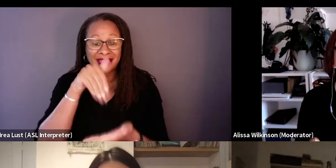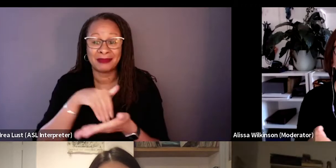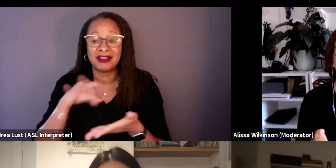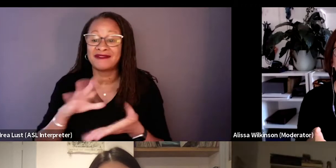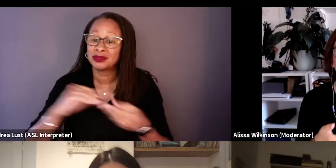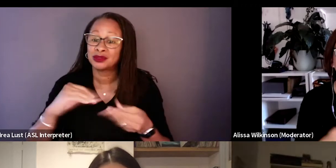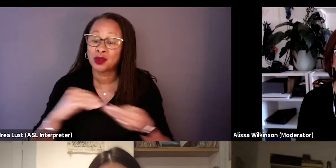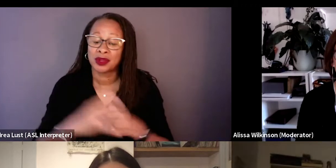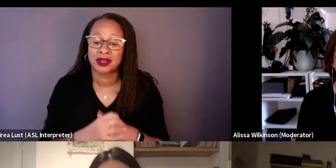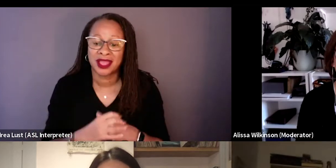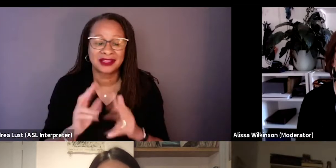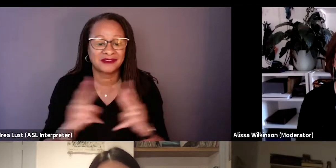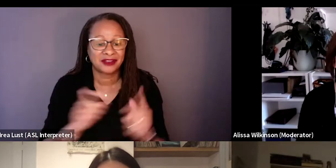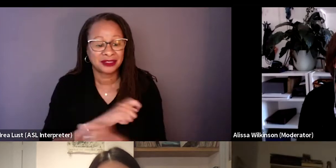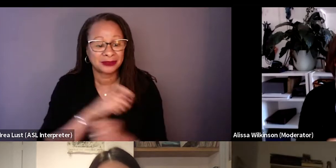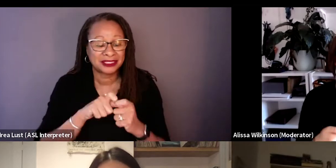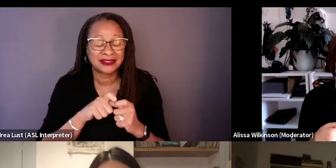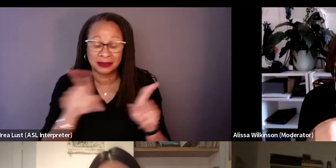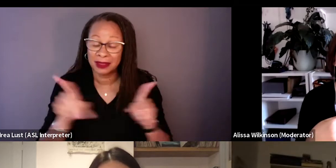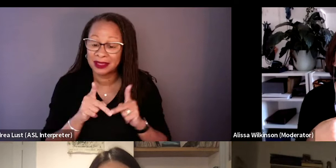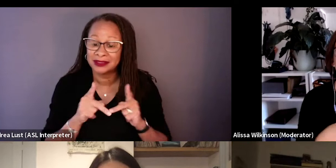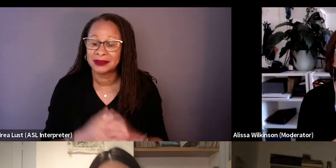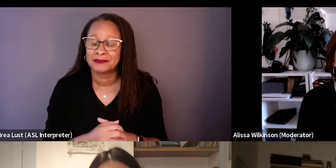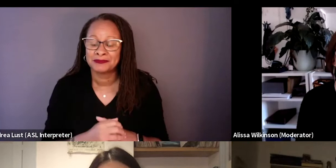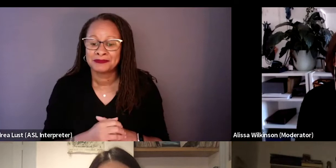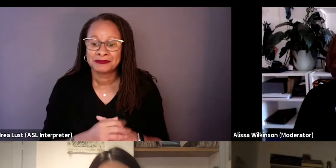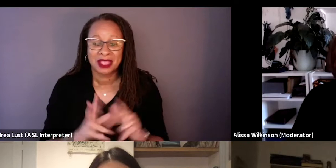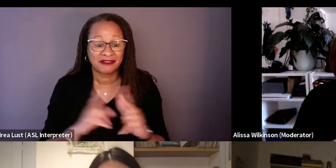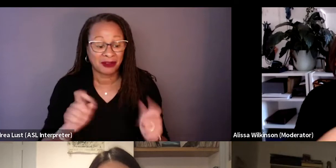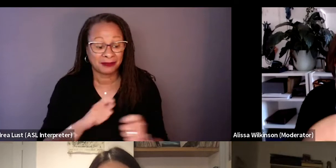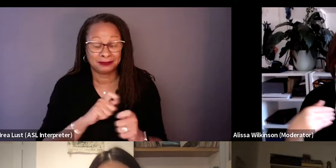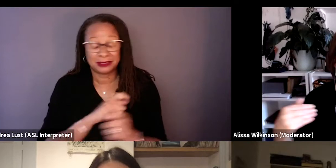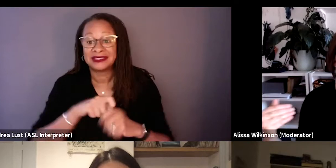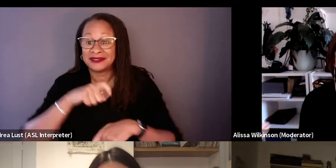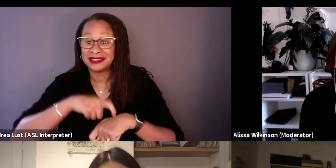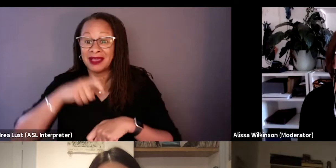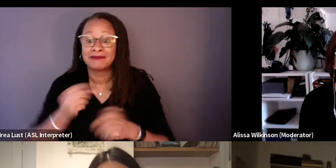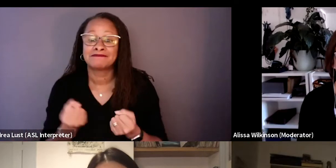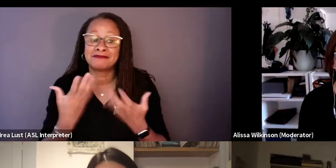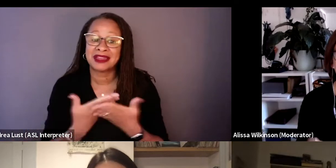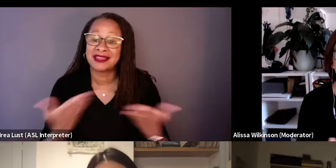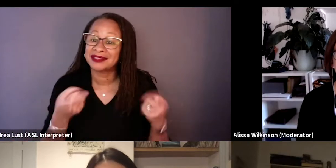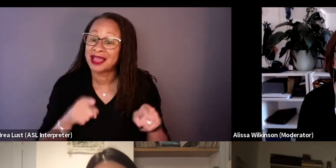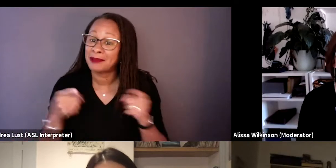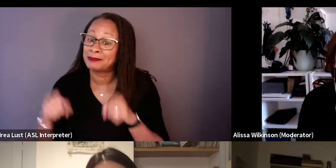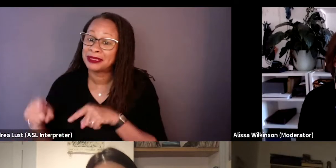Which is in a very particular place, a very particular time. And of course a lot of things happen over the course of the film,